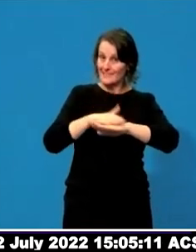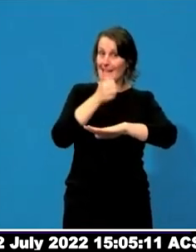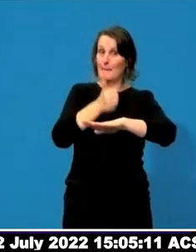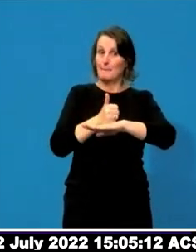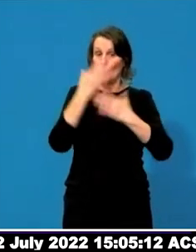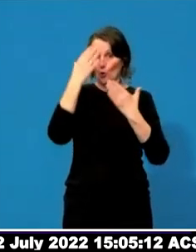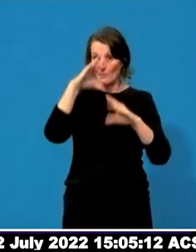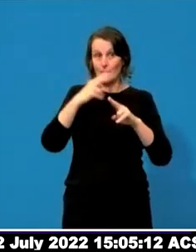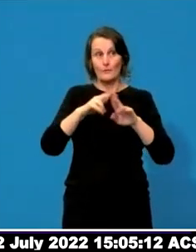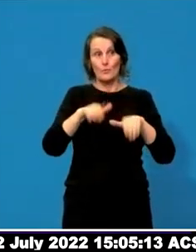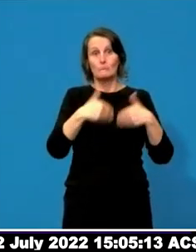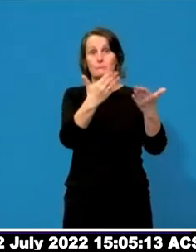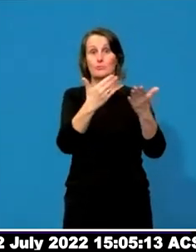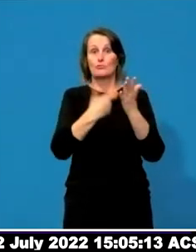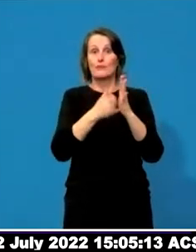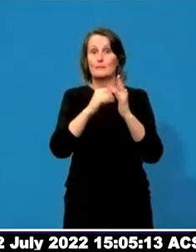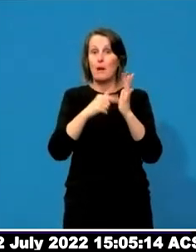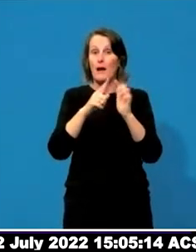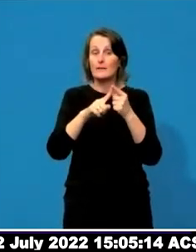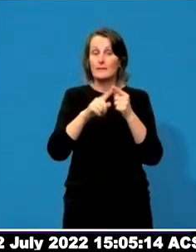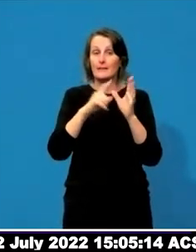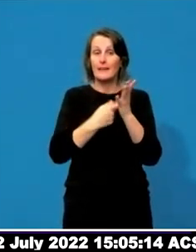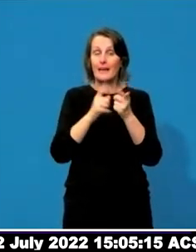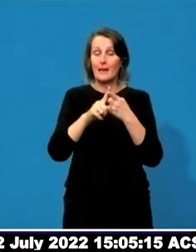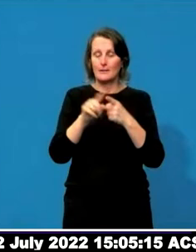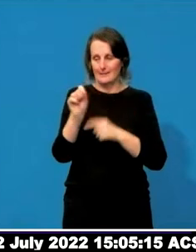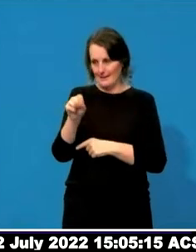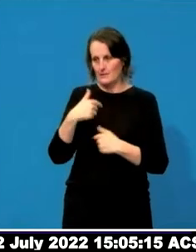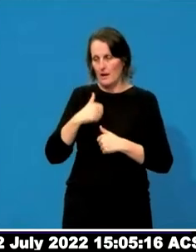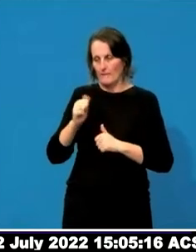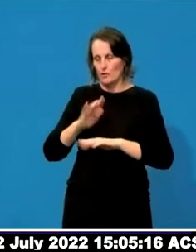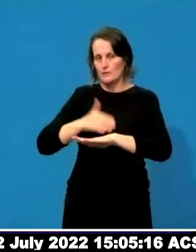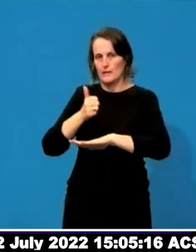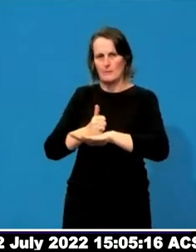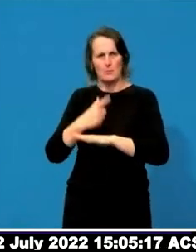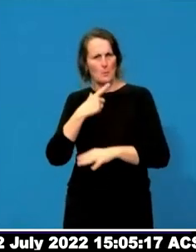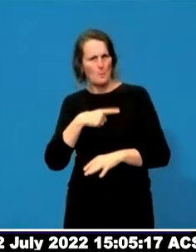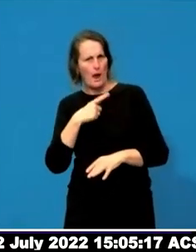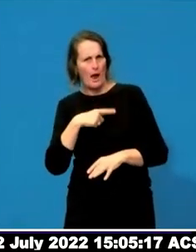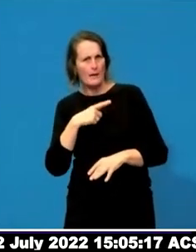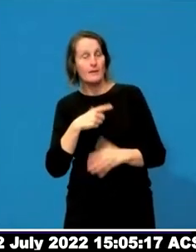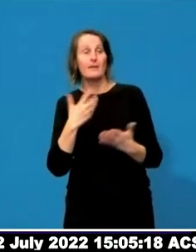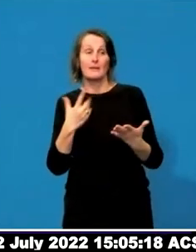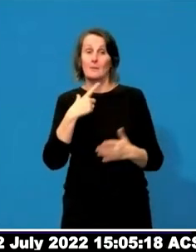What prompted you to do that? The lack of culturally appropriate responsive services that would look after our mob properly.